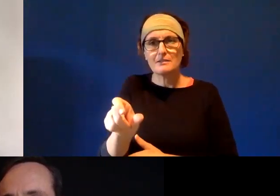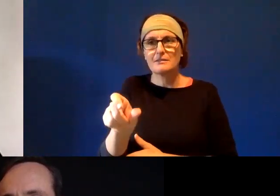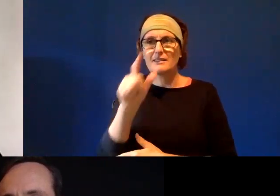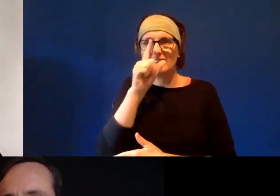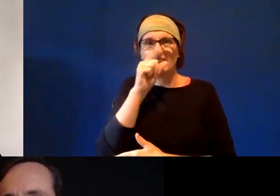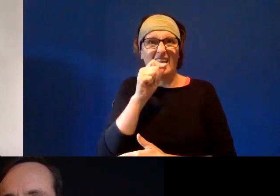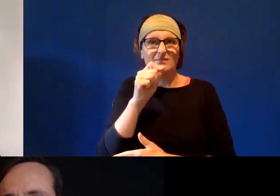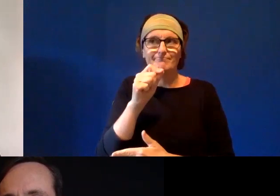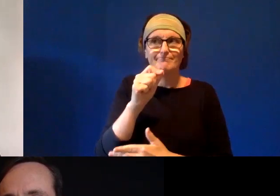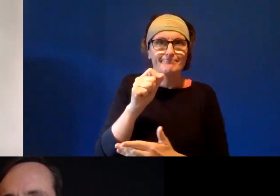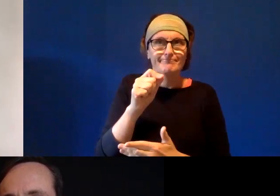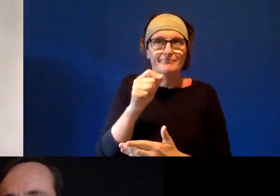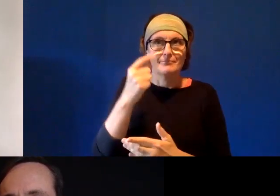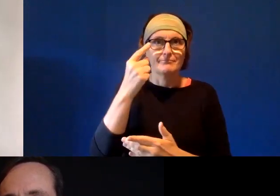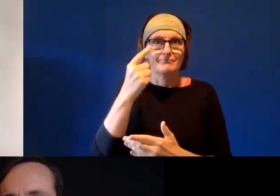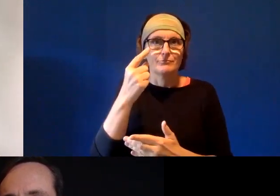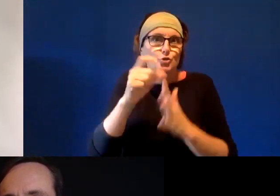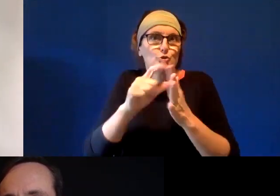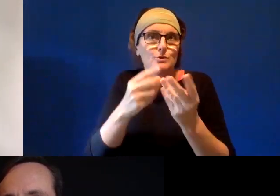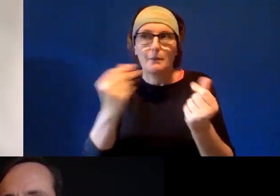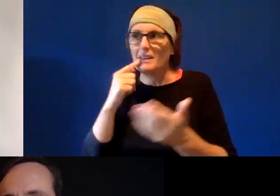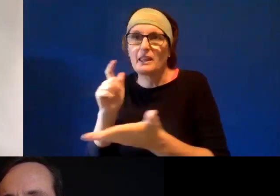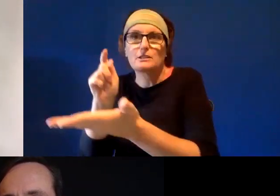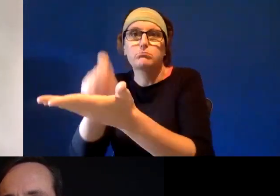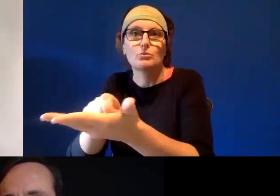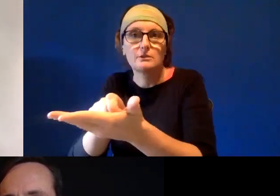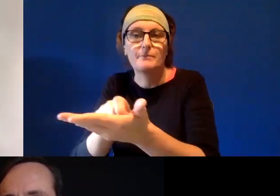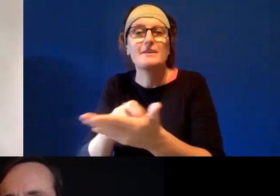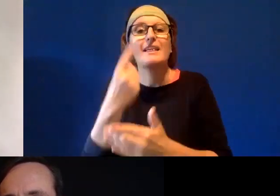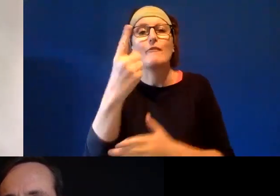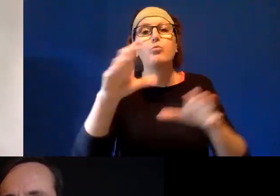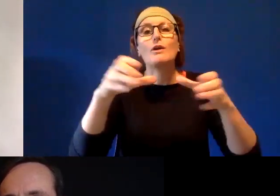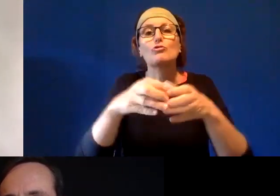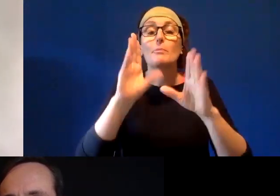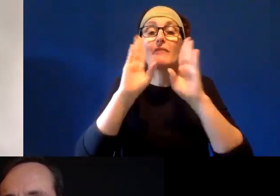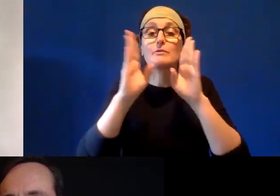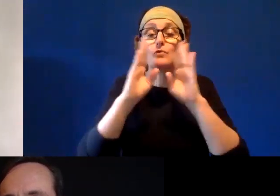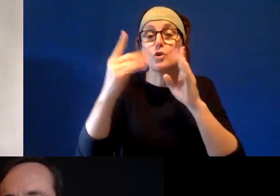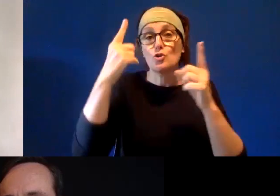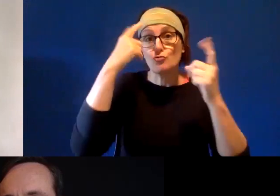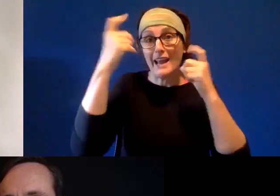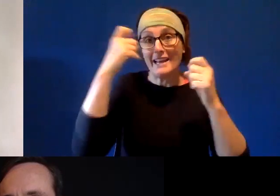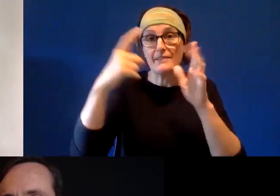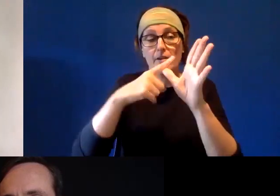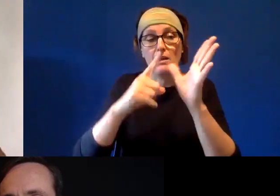There is a group called the Creative Alliance. They are on Facebook, based in South East Queensland, the north of Brisbane.